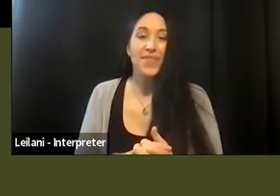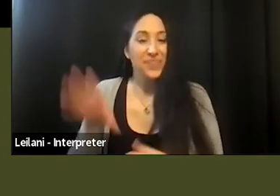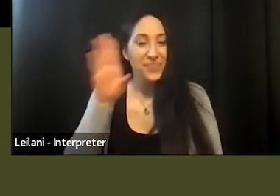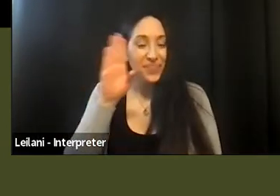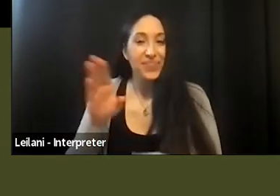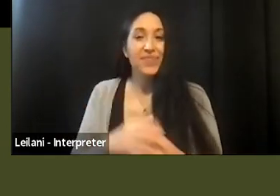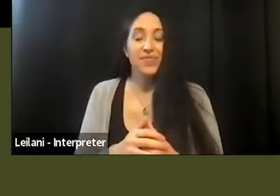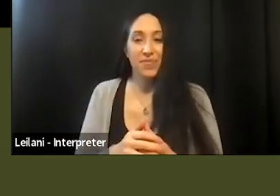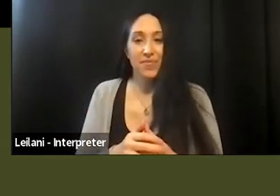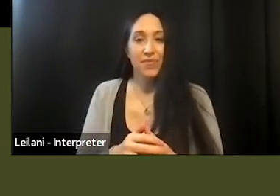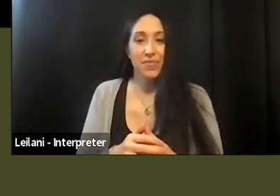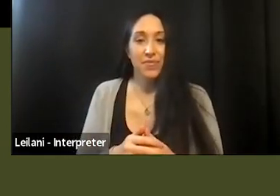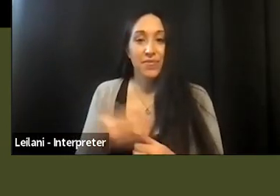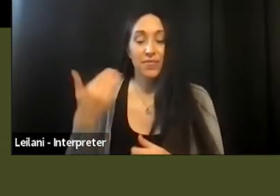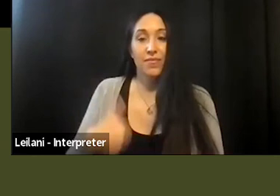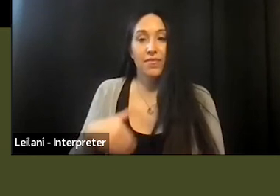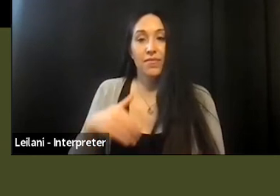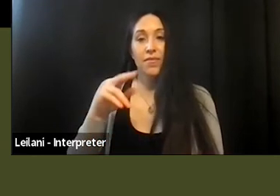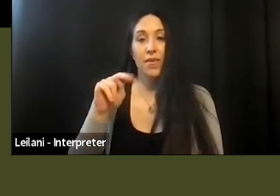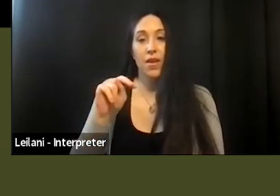I'm a neuro-divergent disabled person